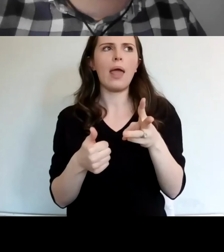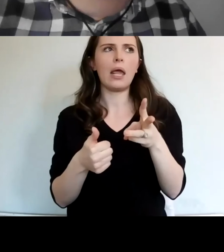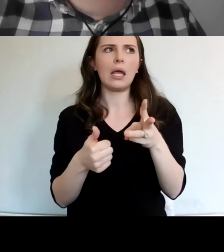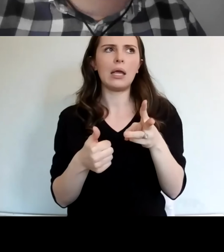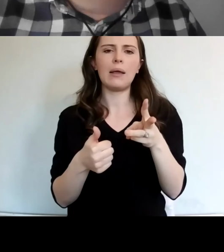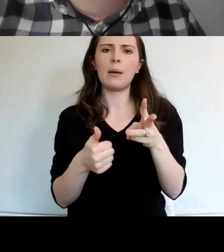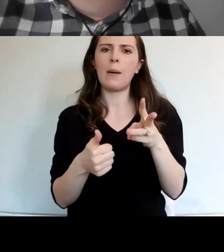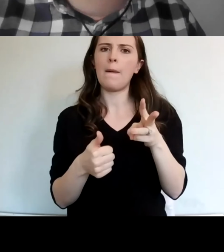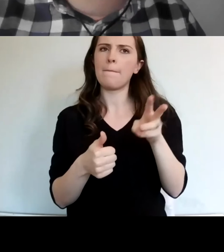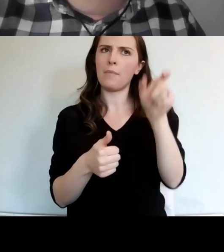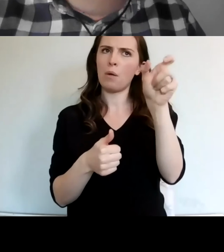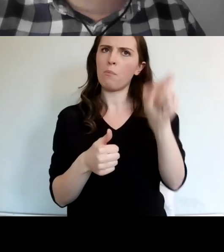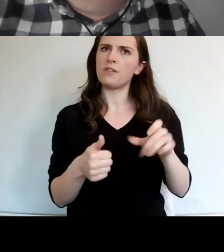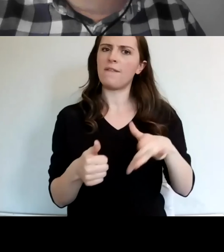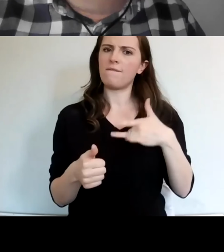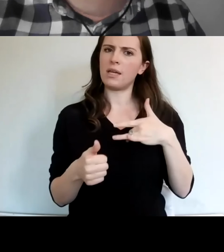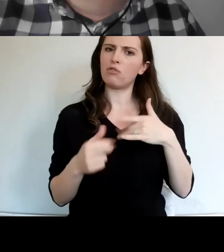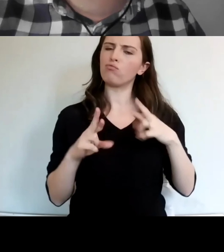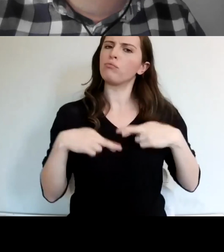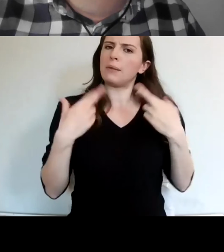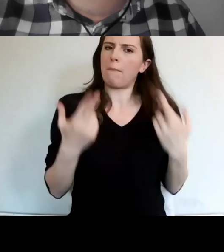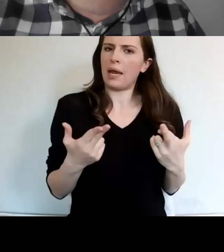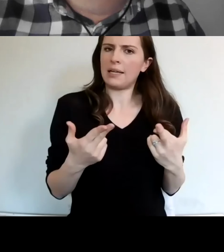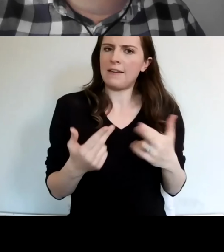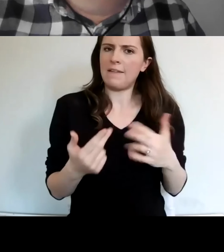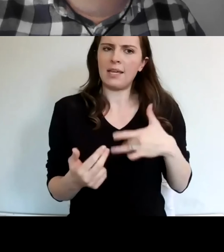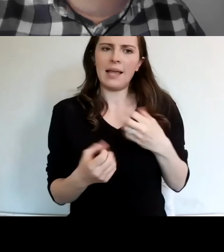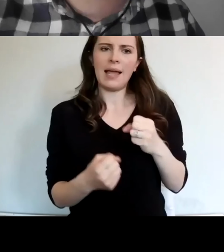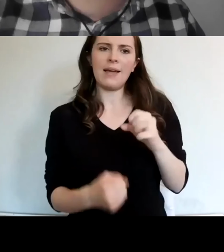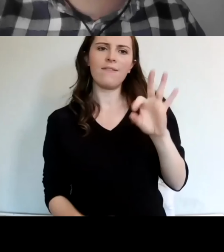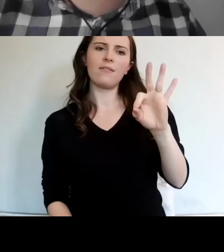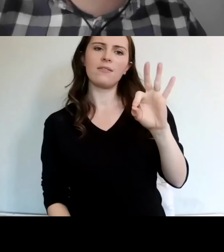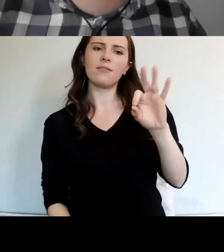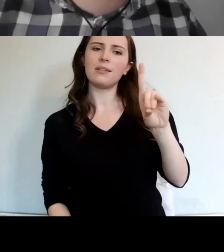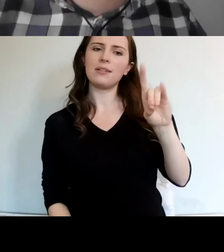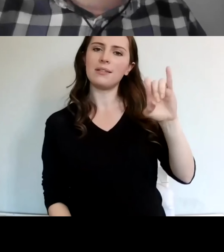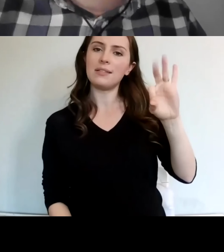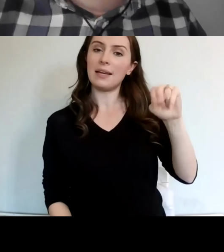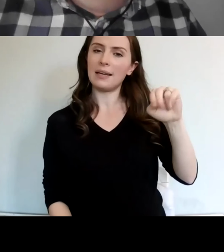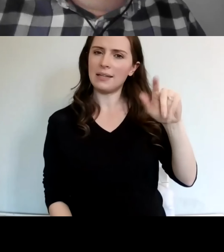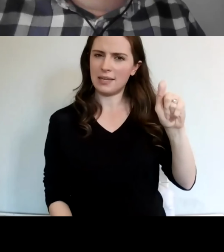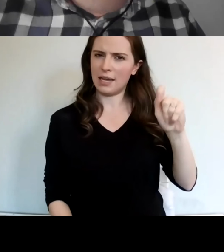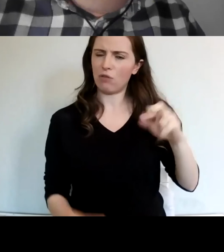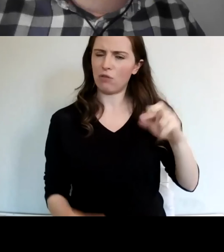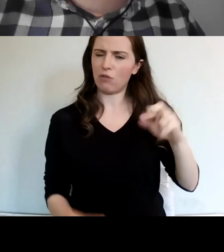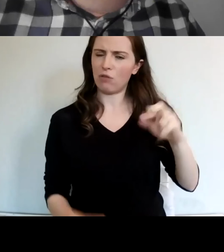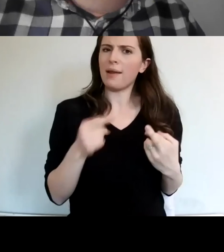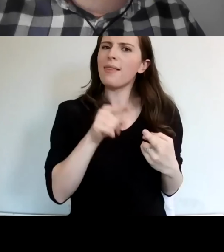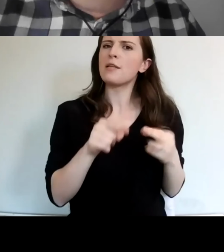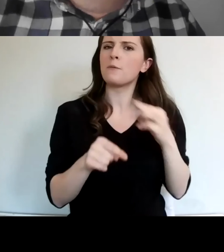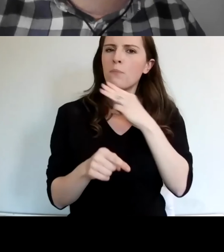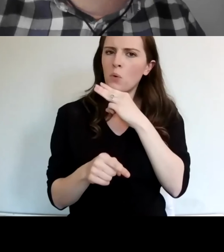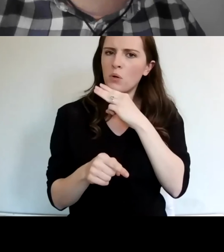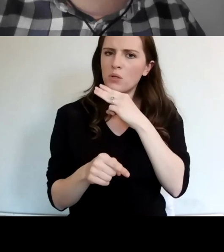of the person availing of those services is really, really important. What you need to be able to present is what services are available?